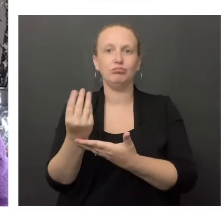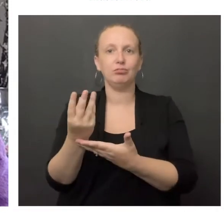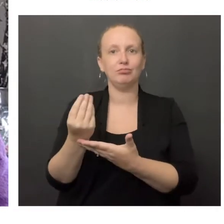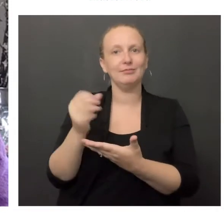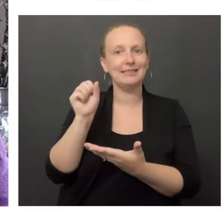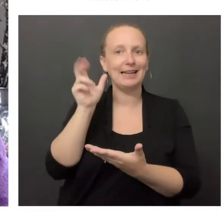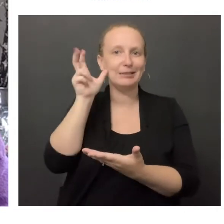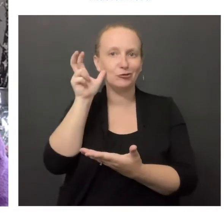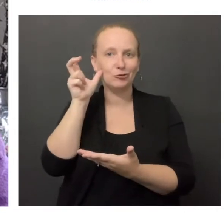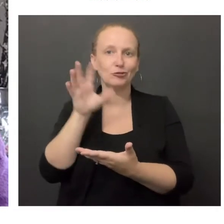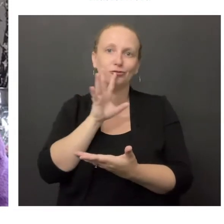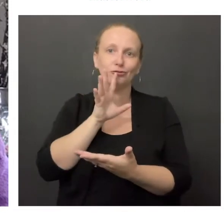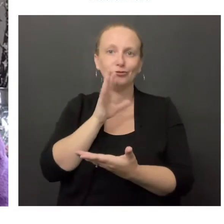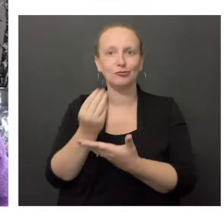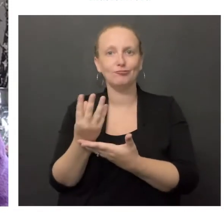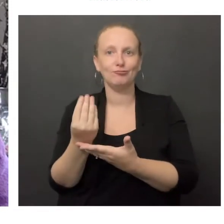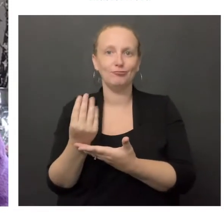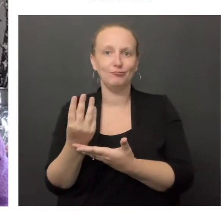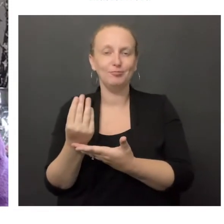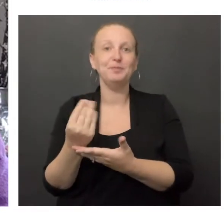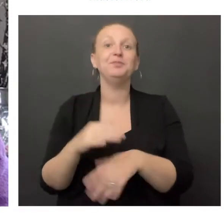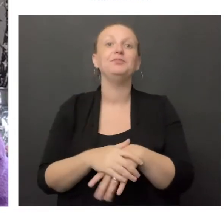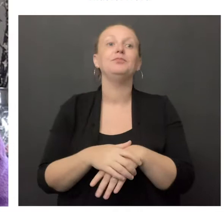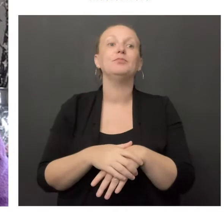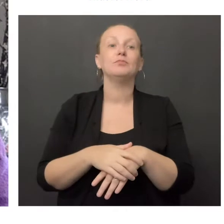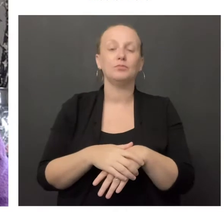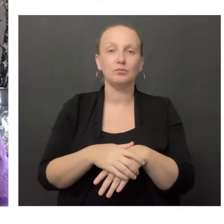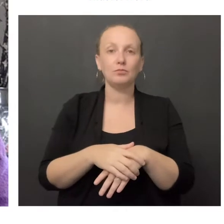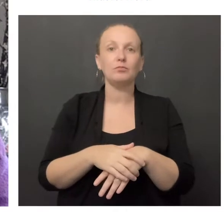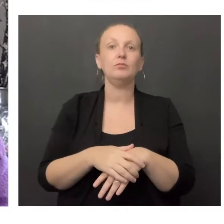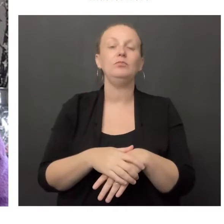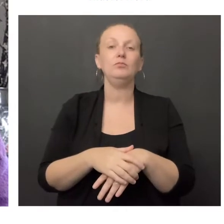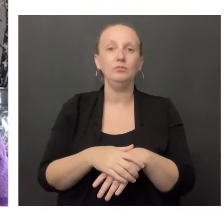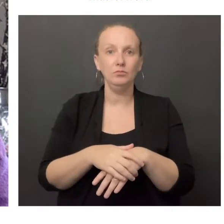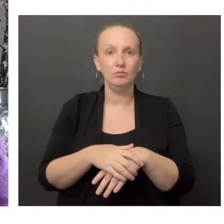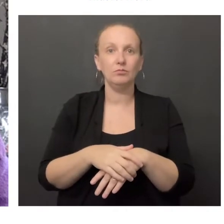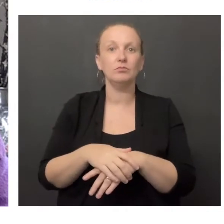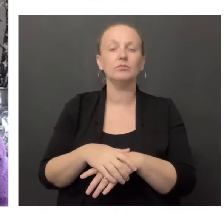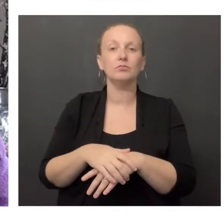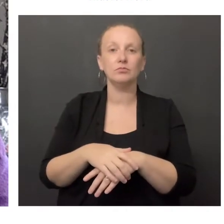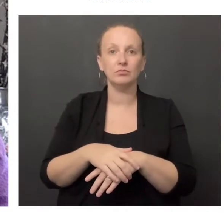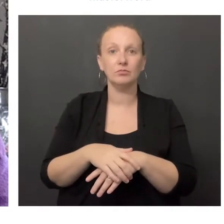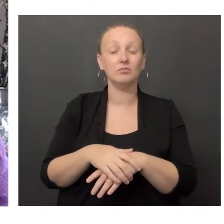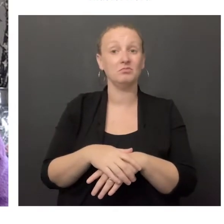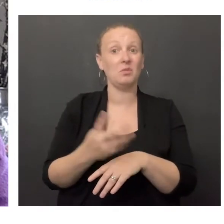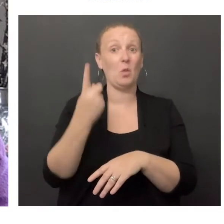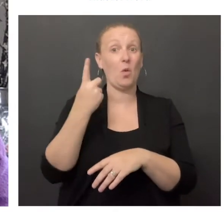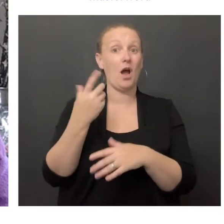That was not on initial goal, but was a huge positive